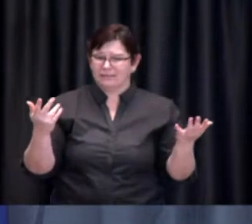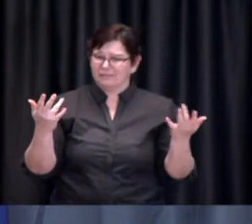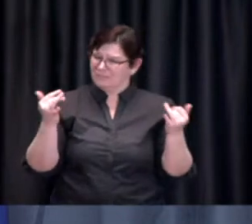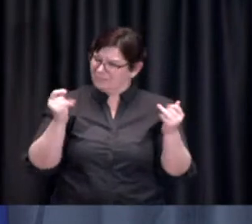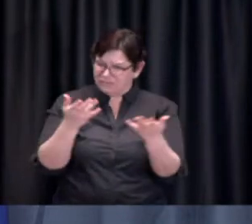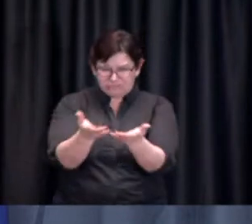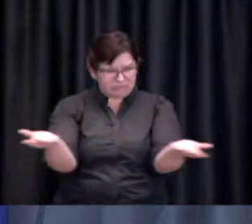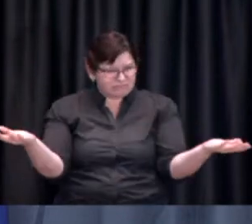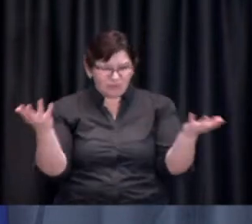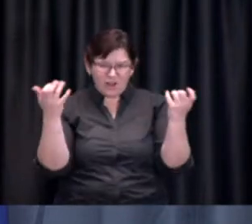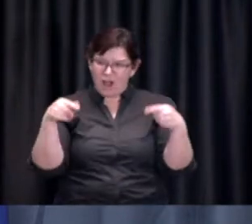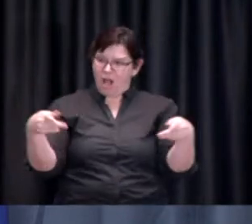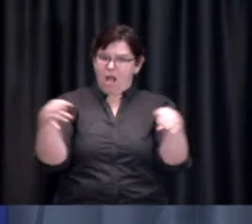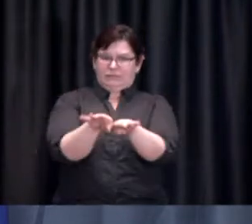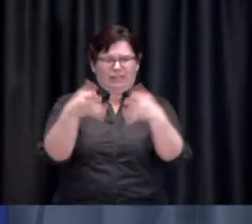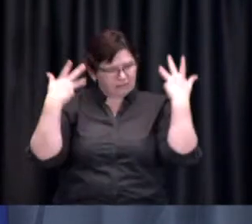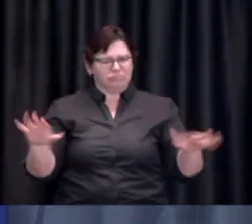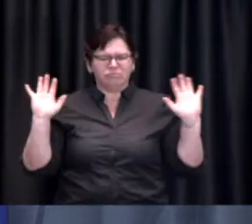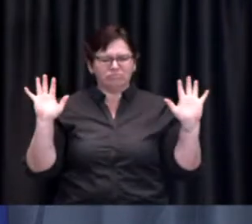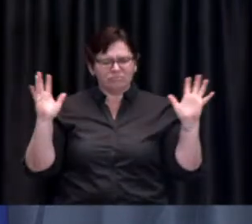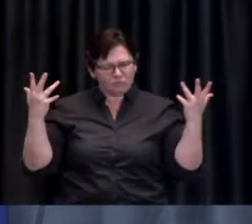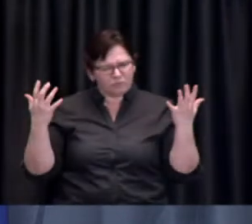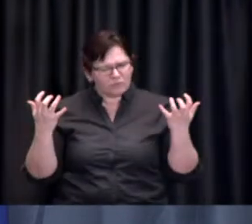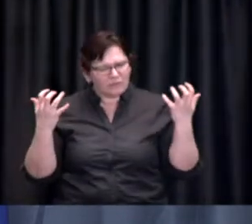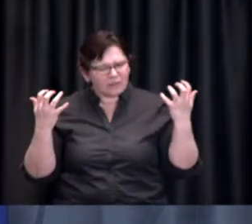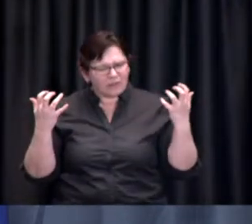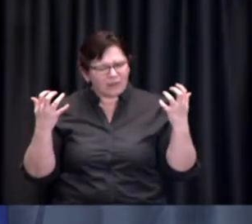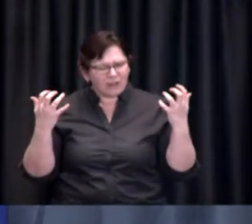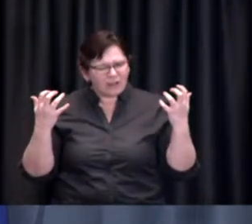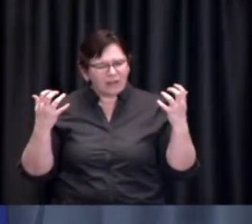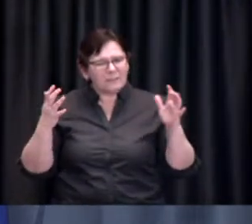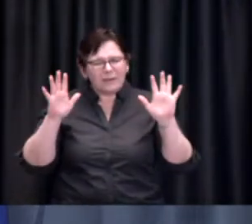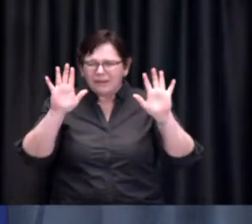as soon as possible but making sure that when we do so we're not heading back towards another